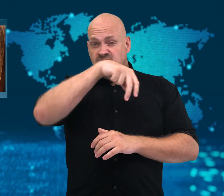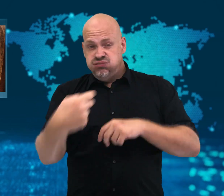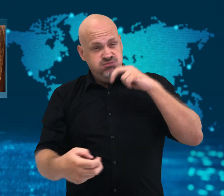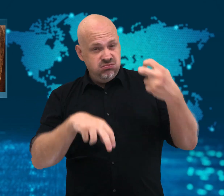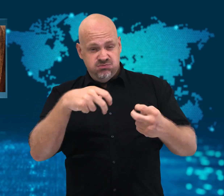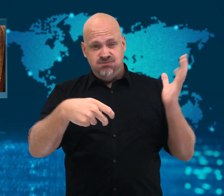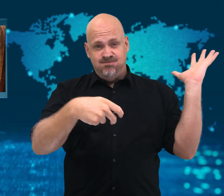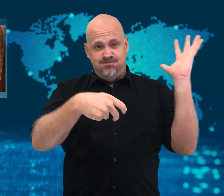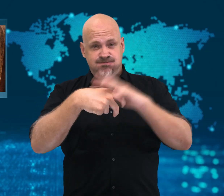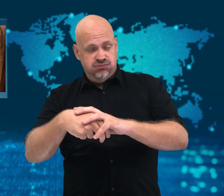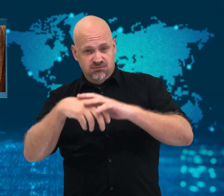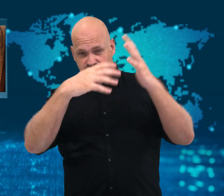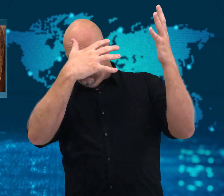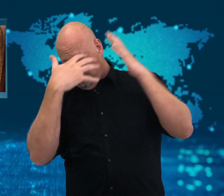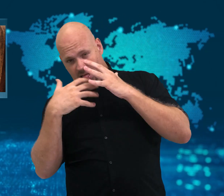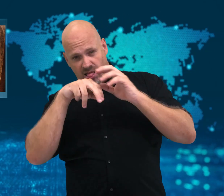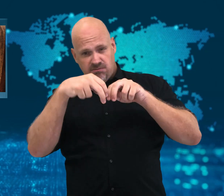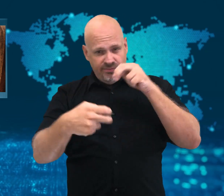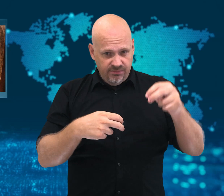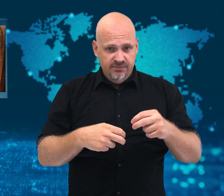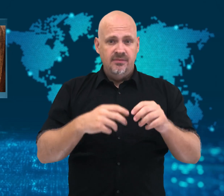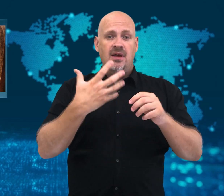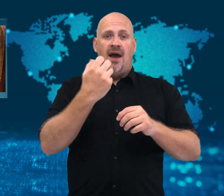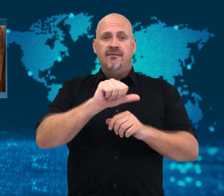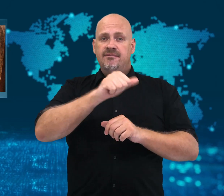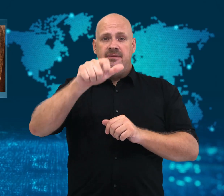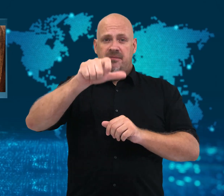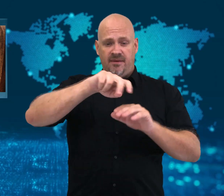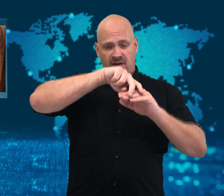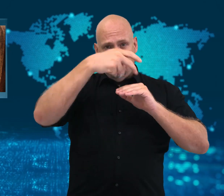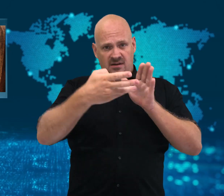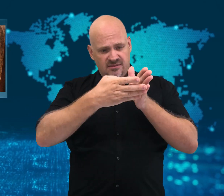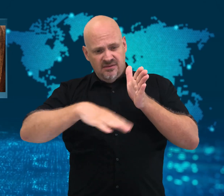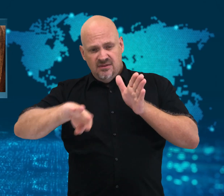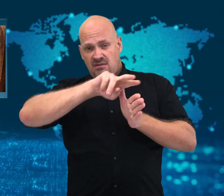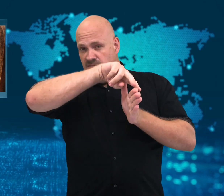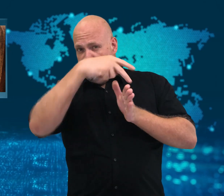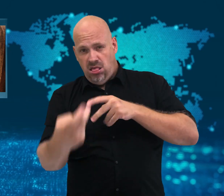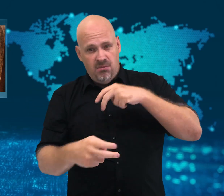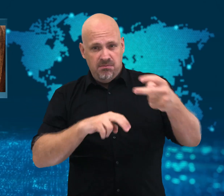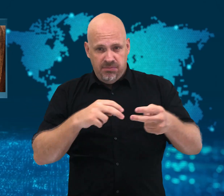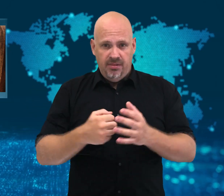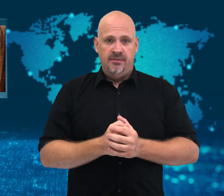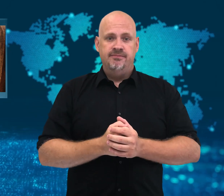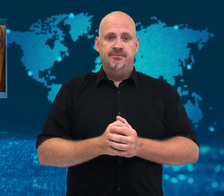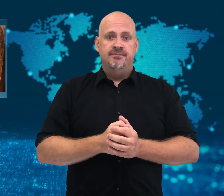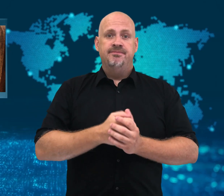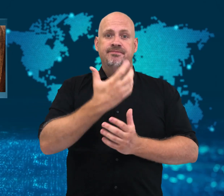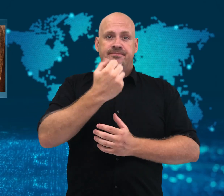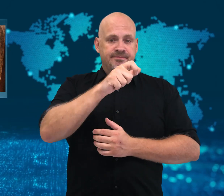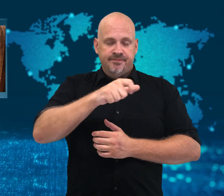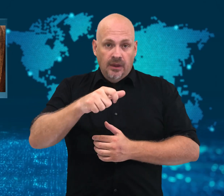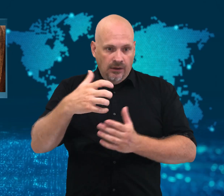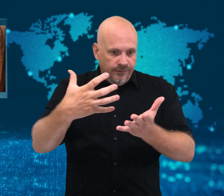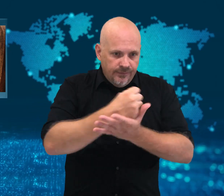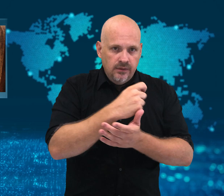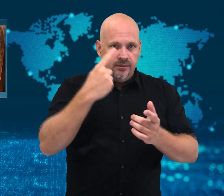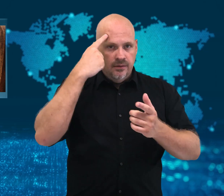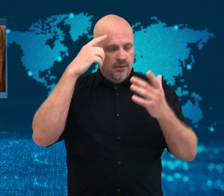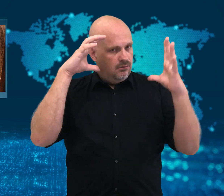Some people were buried by the debris; others fell into a ditch.